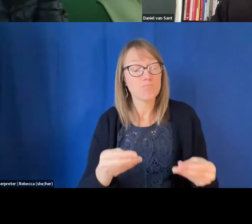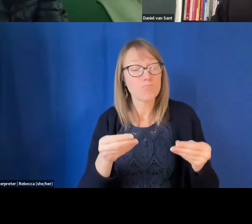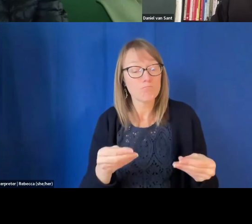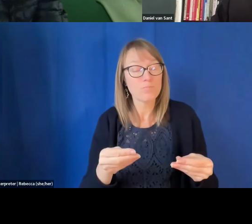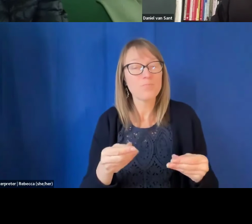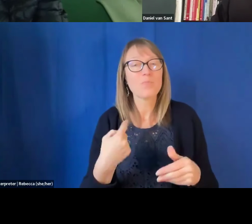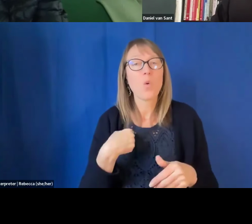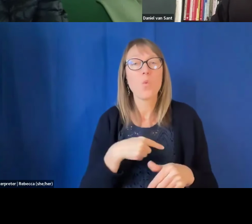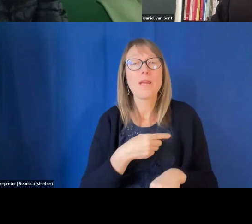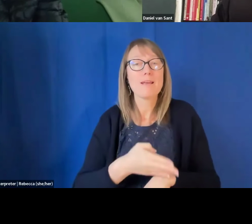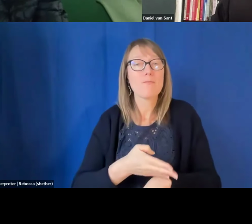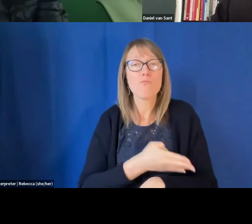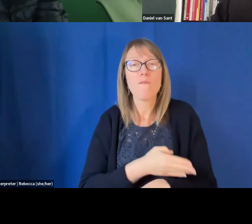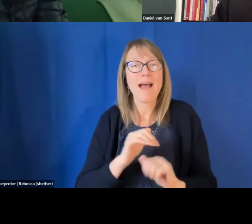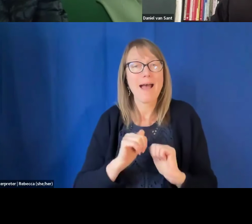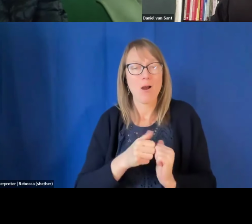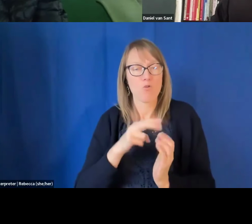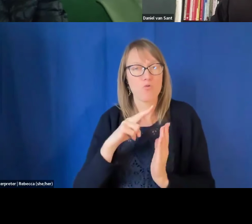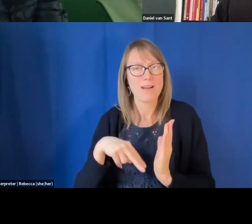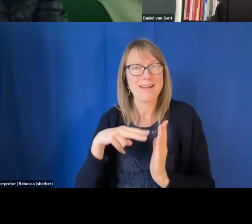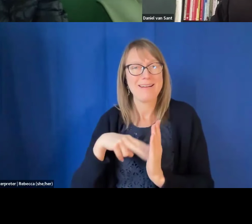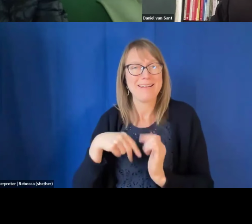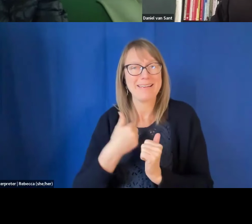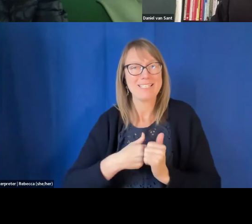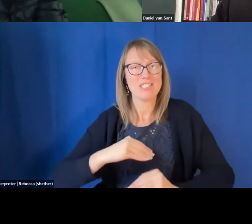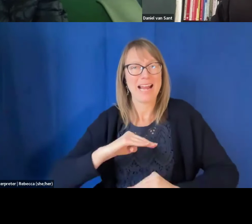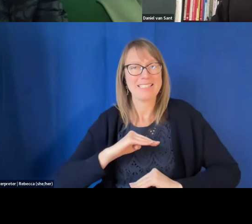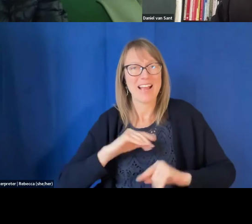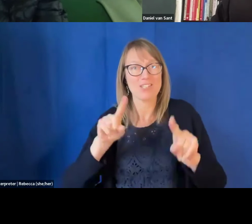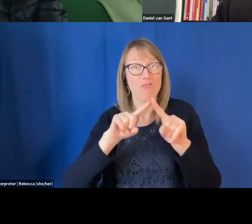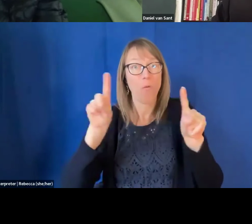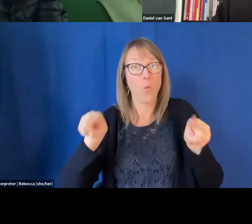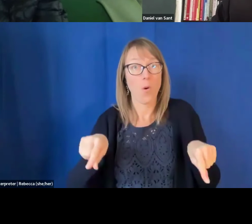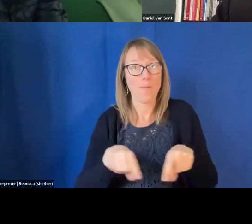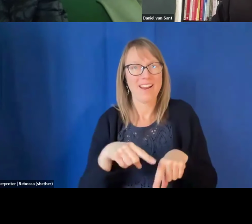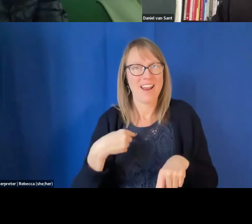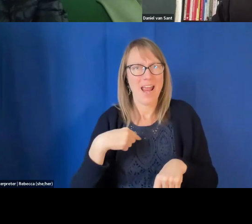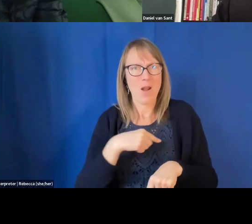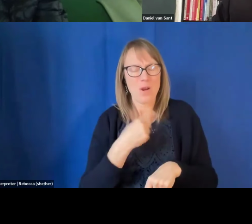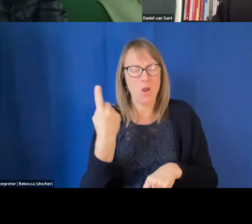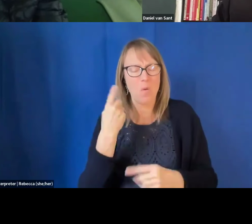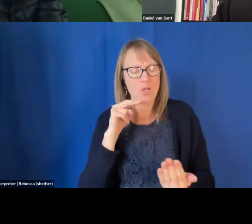and every satisfaction form and we always think about how we can be better. On behalf of our entire team,